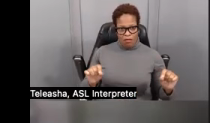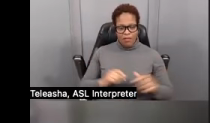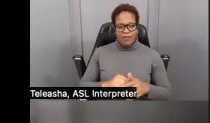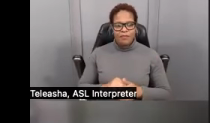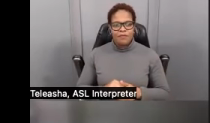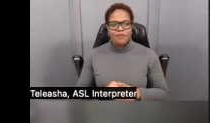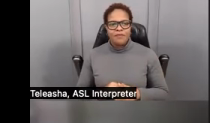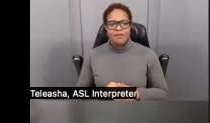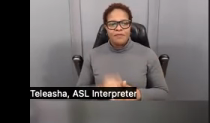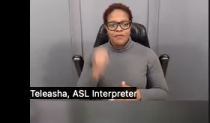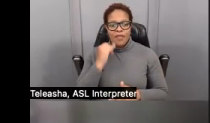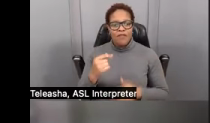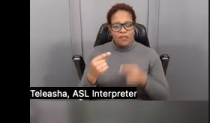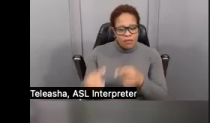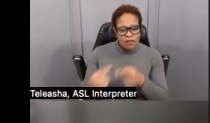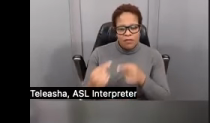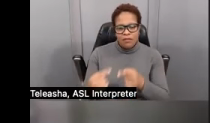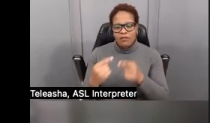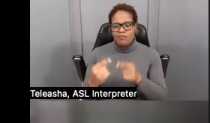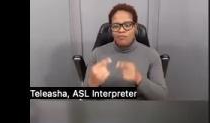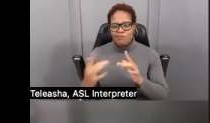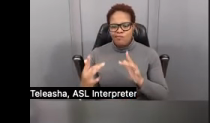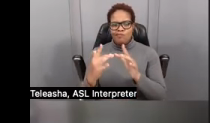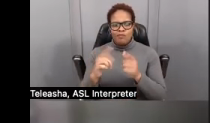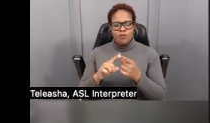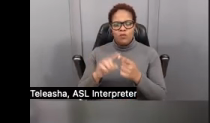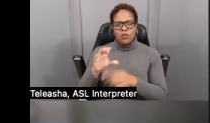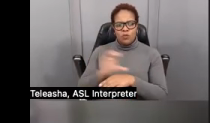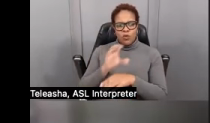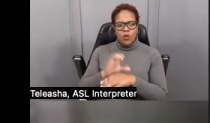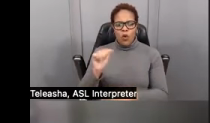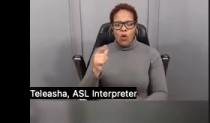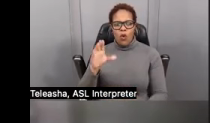If you have trouble connecting to the computer audio, try clicking audio settings.